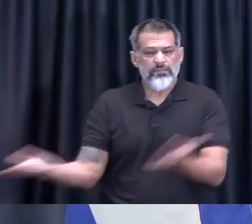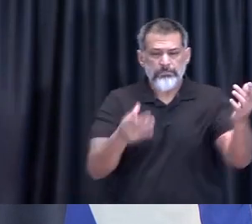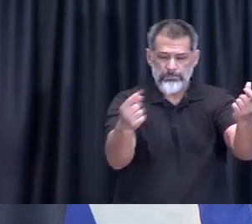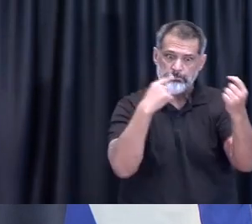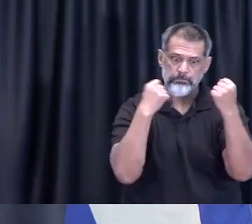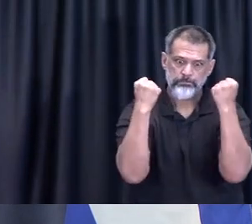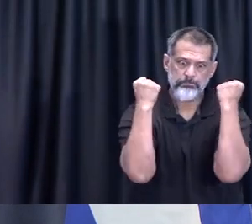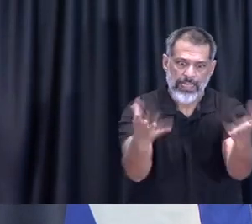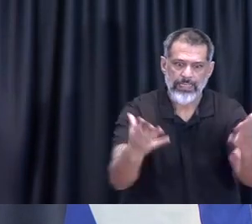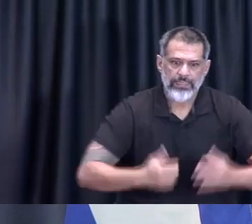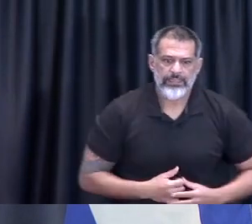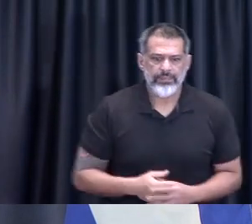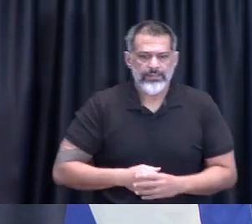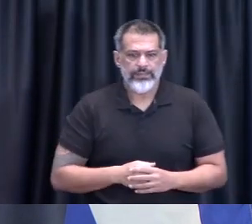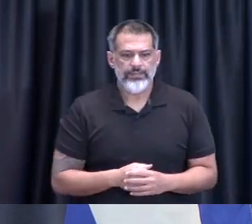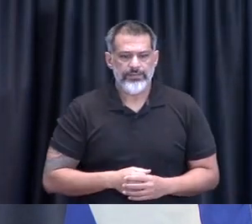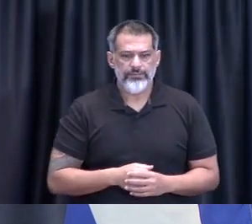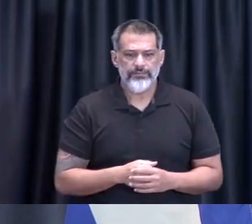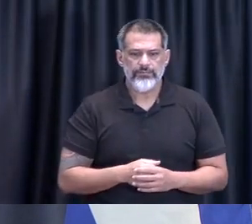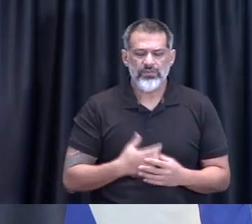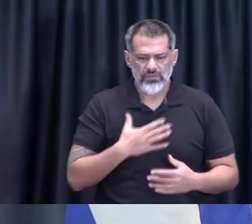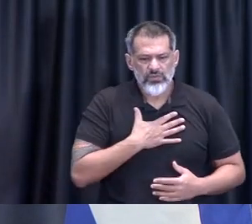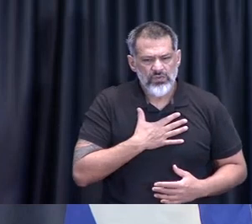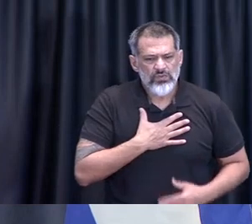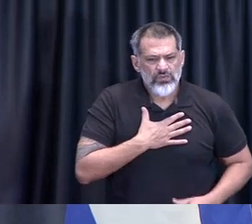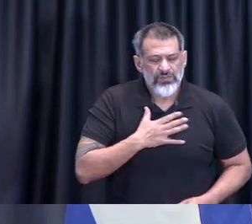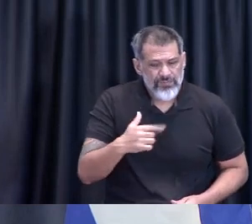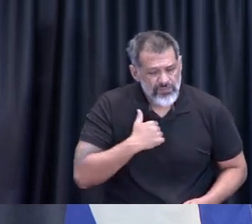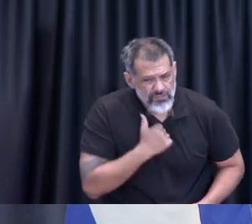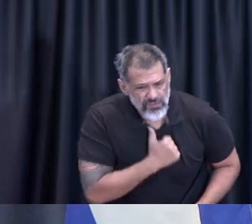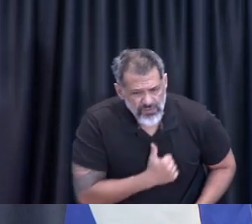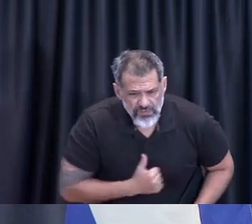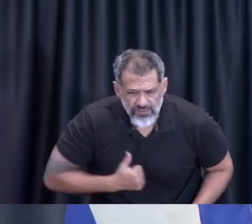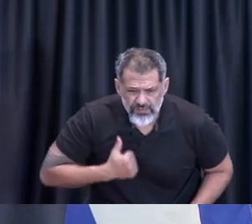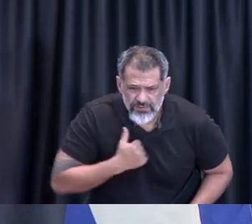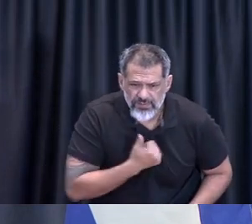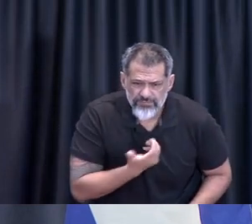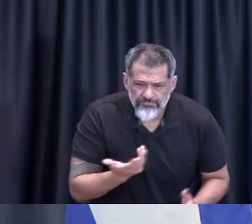I extend my deepest sympathies to all those who've experienced